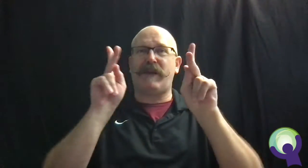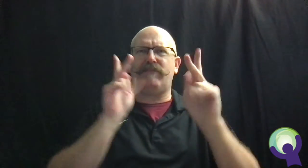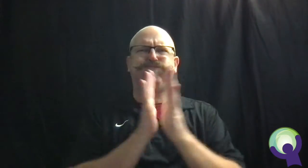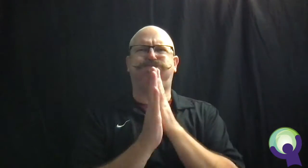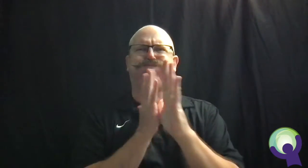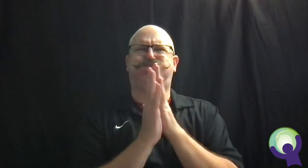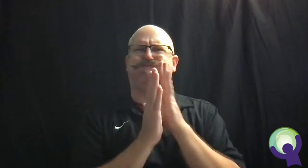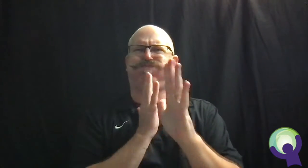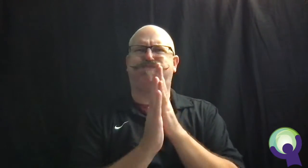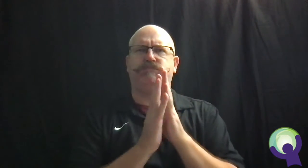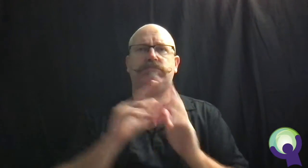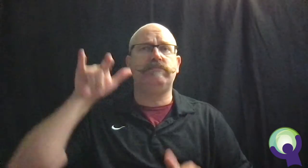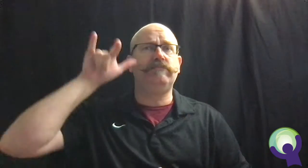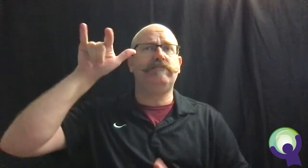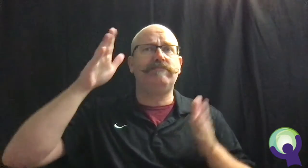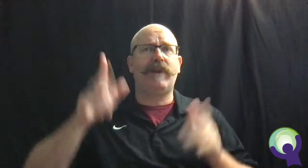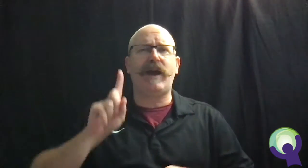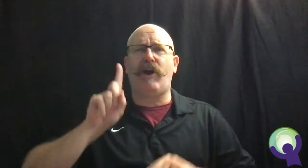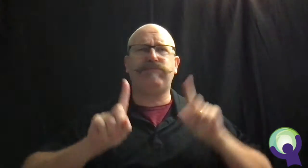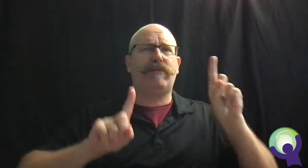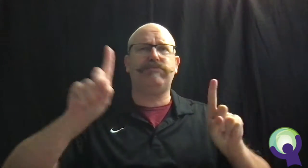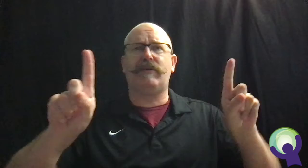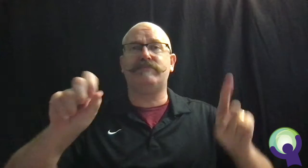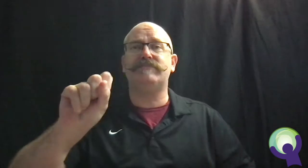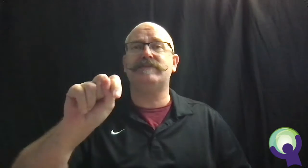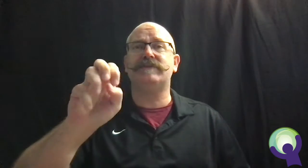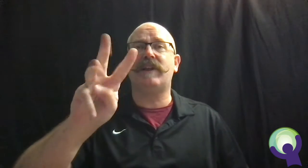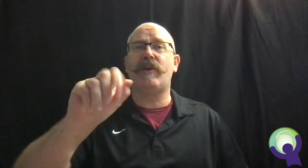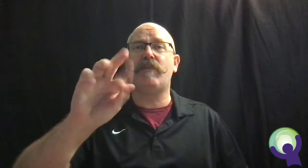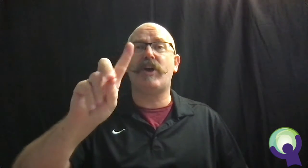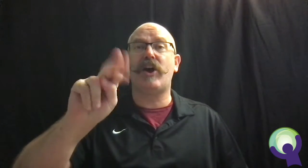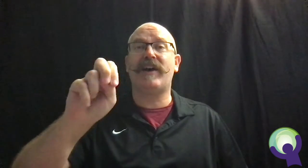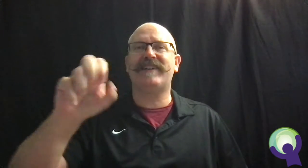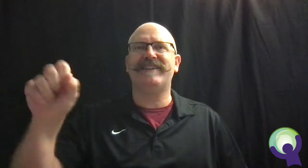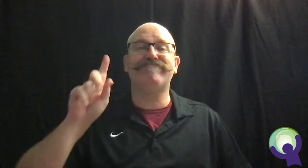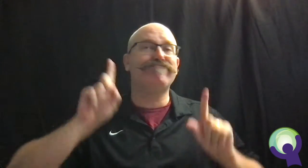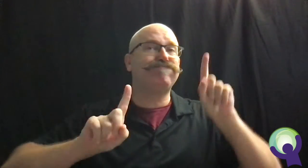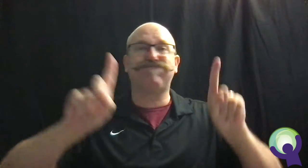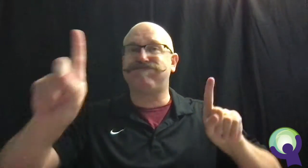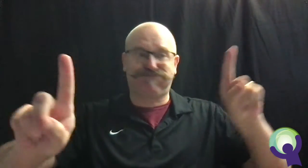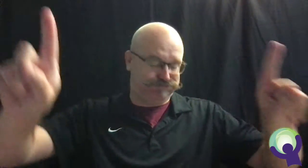passengers, pilots, flight attendants,